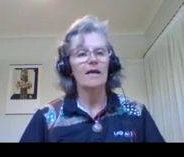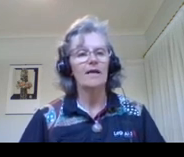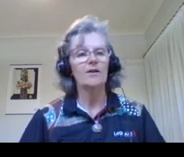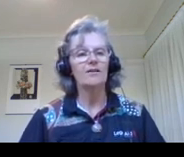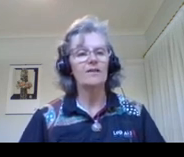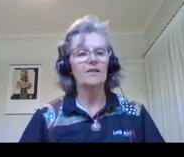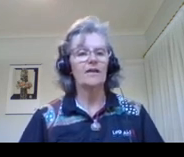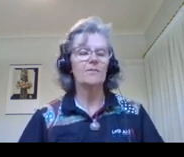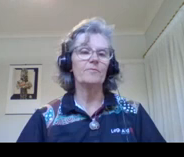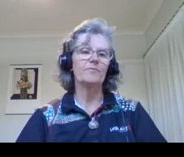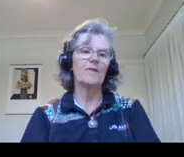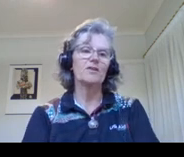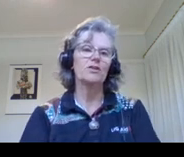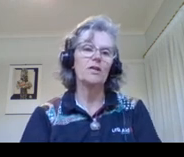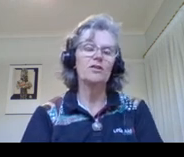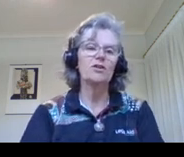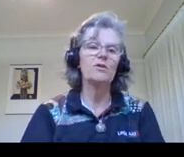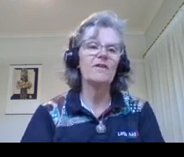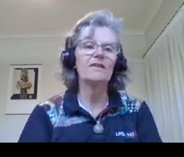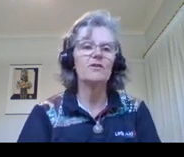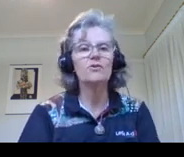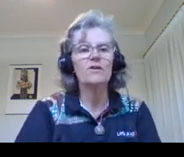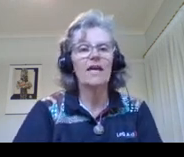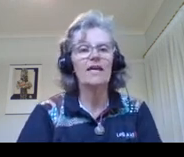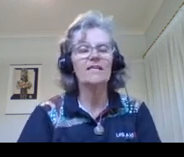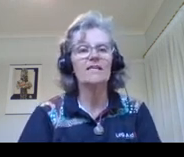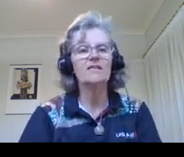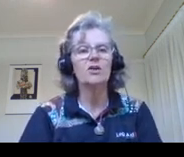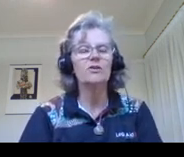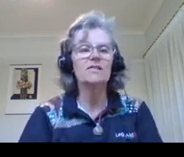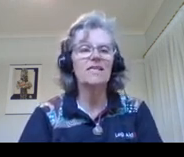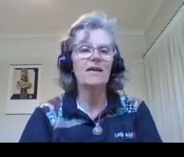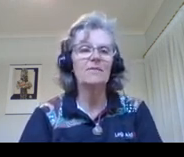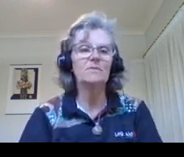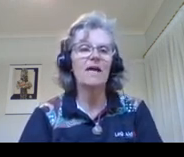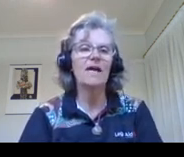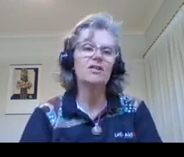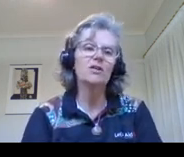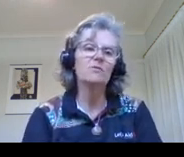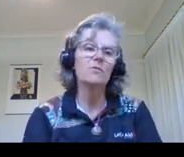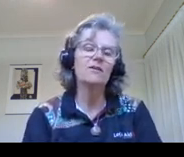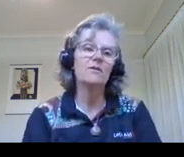and I think do they do you have had those sort of handy hints on the scams page at